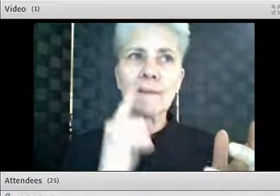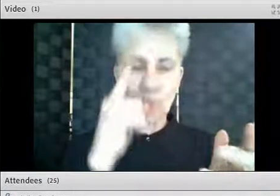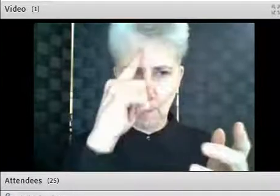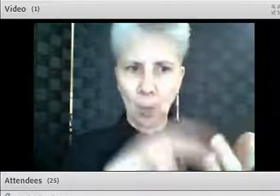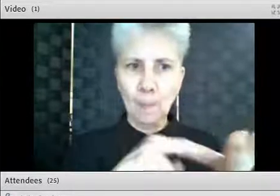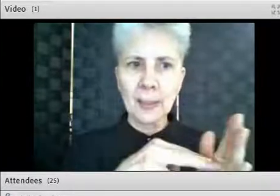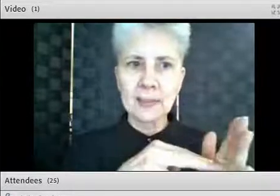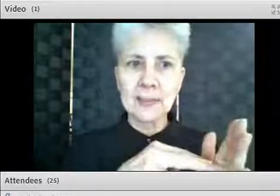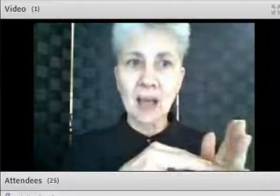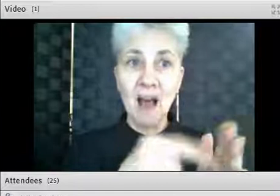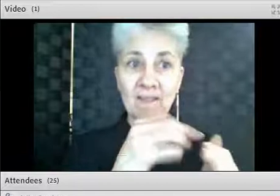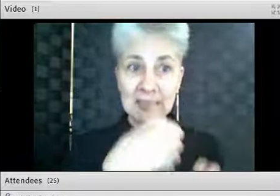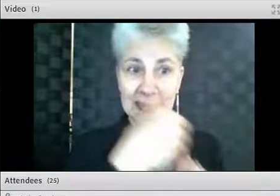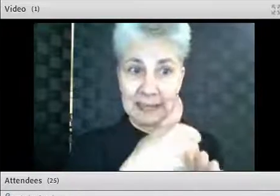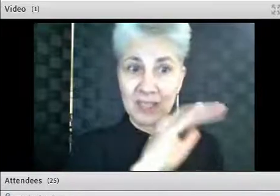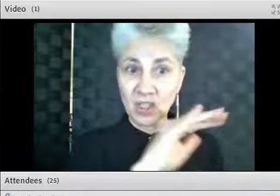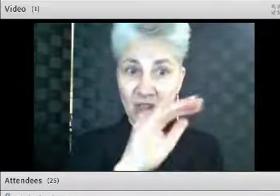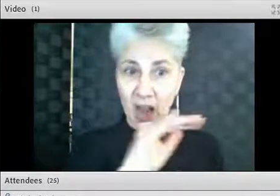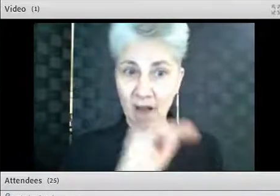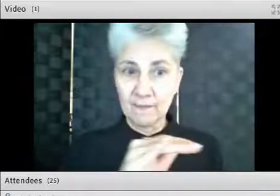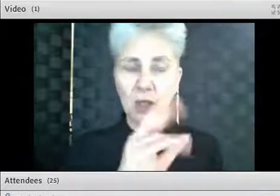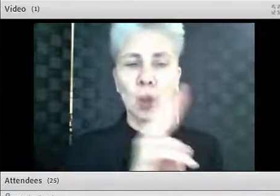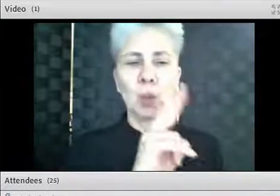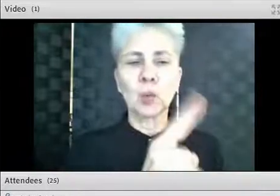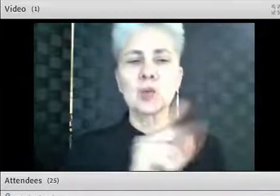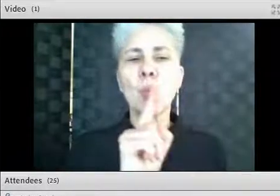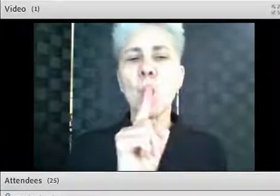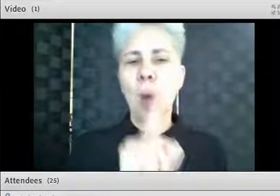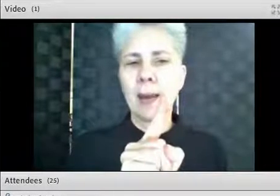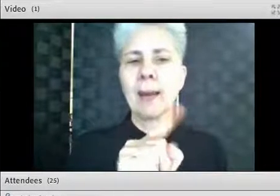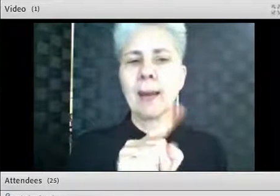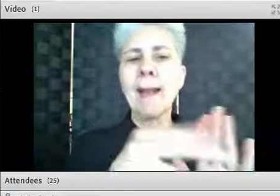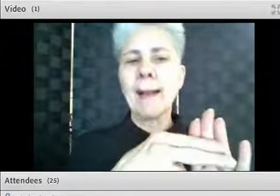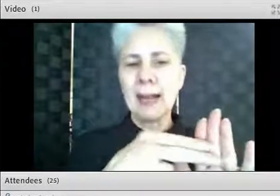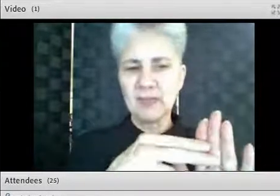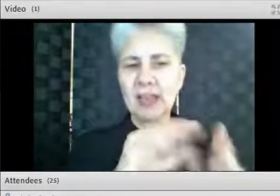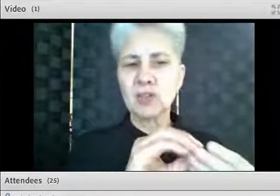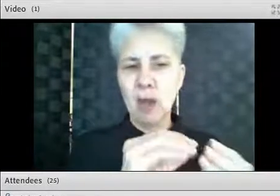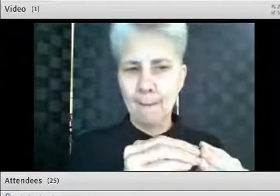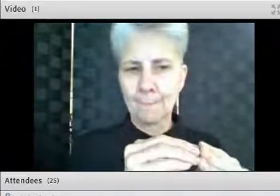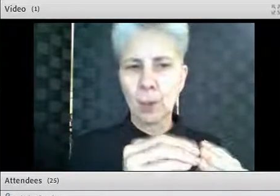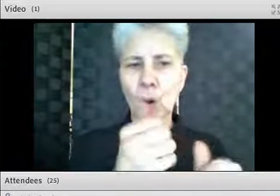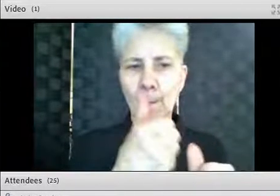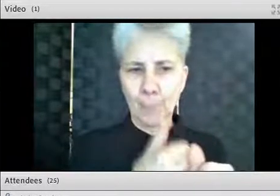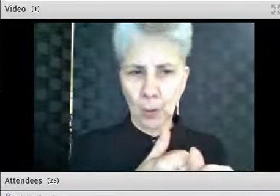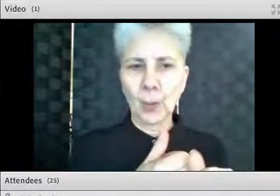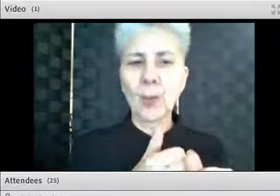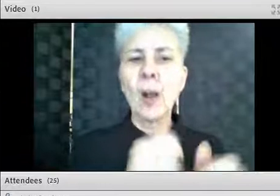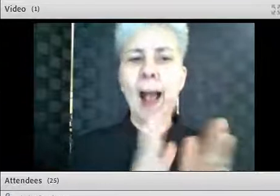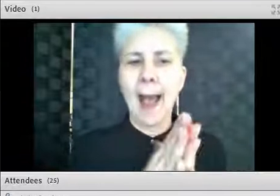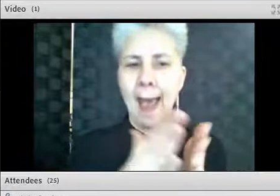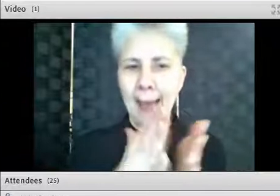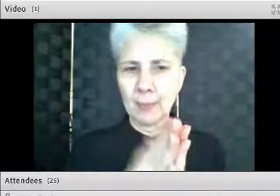want to use just one classification number per item so people can find it on the shelf. You would assign one,